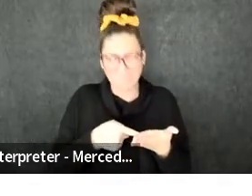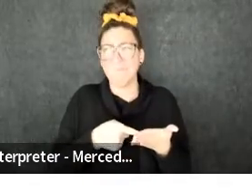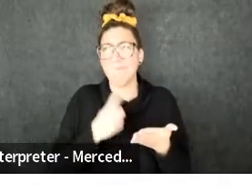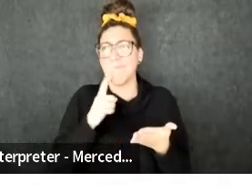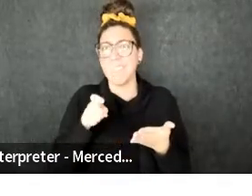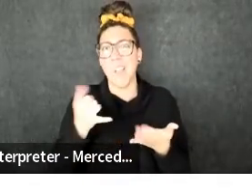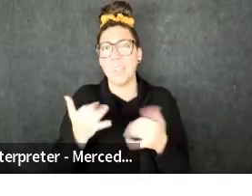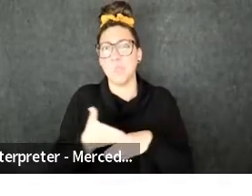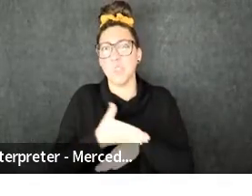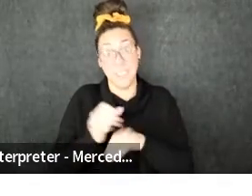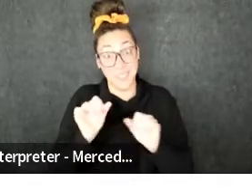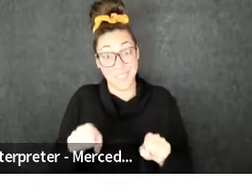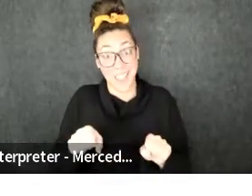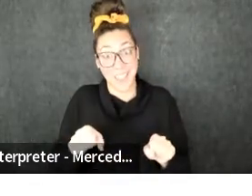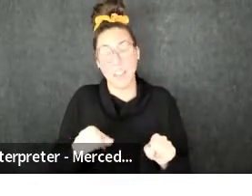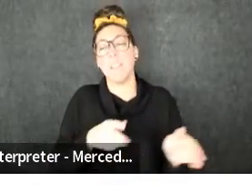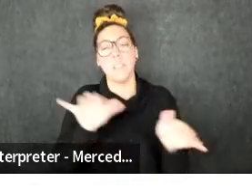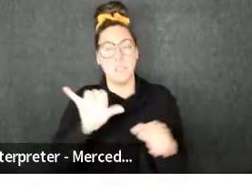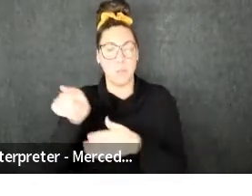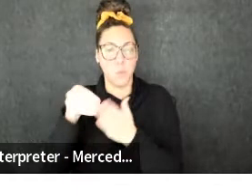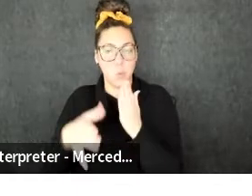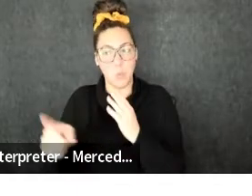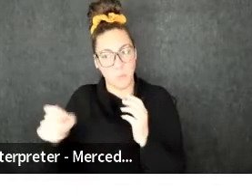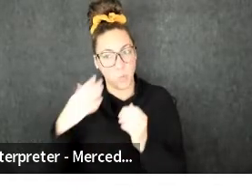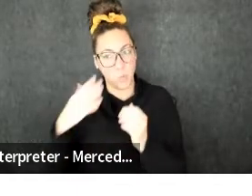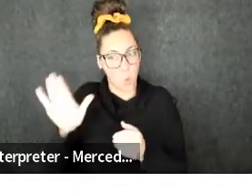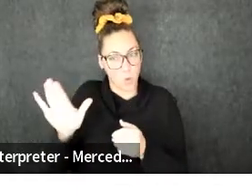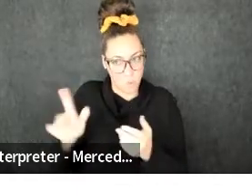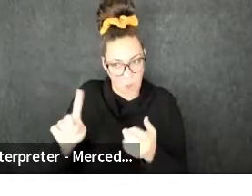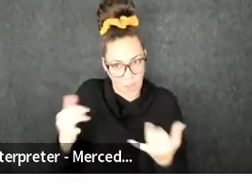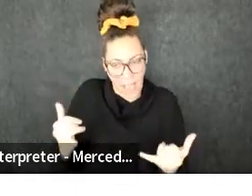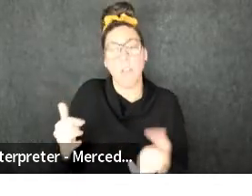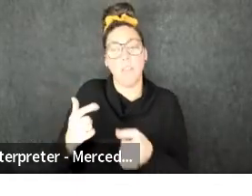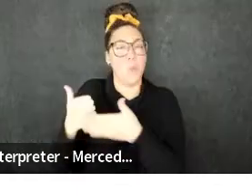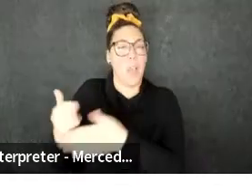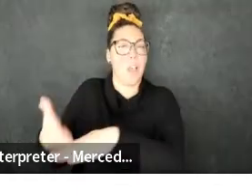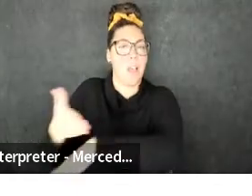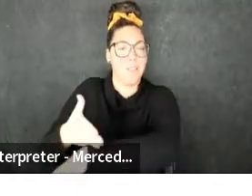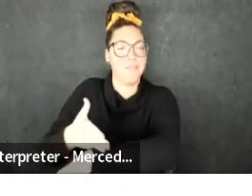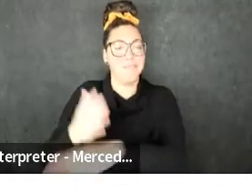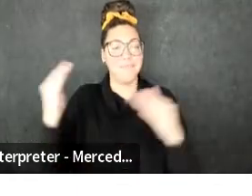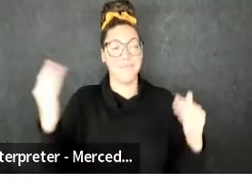Lastly, the willpower on way power subscales that you came up, those scores can range from four